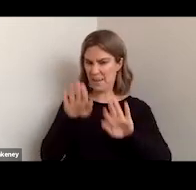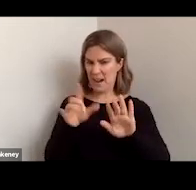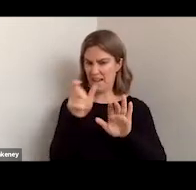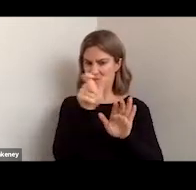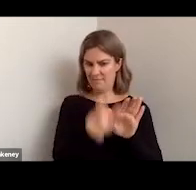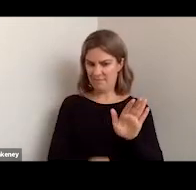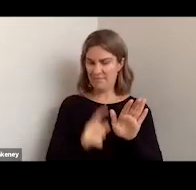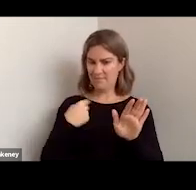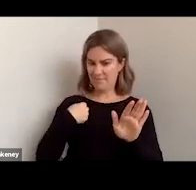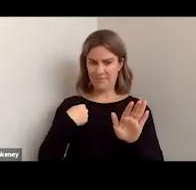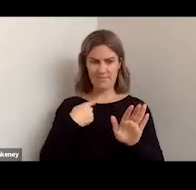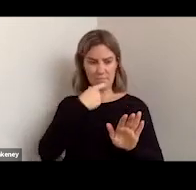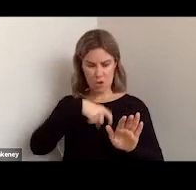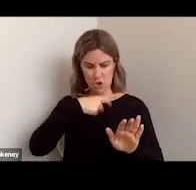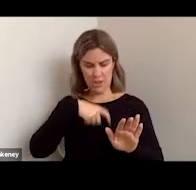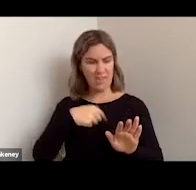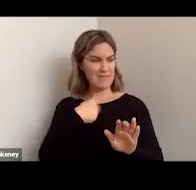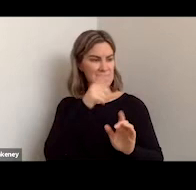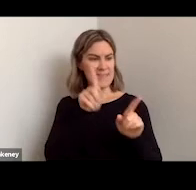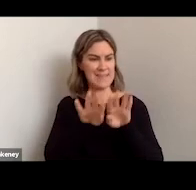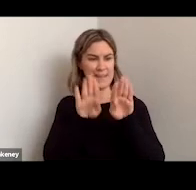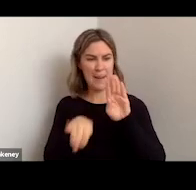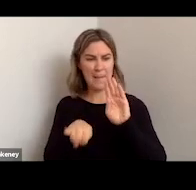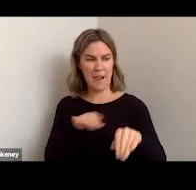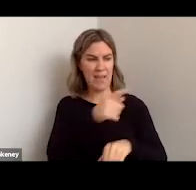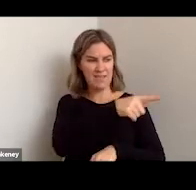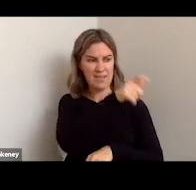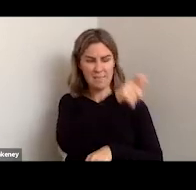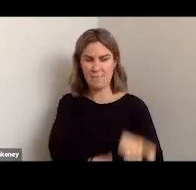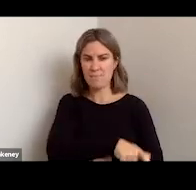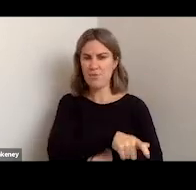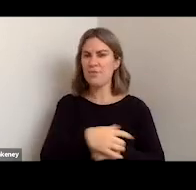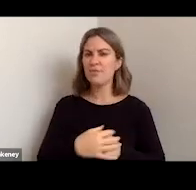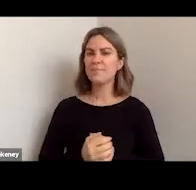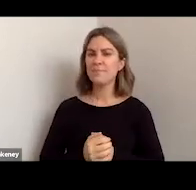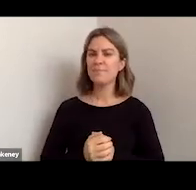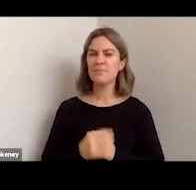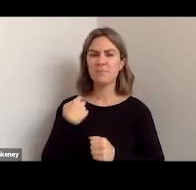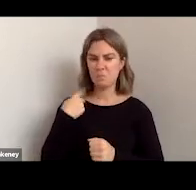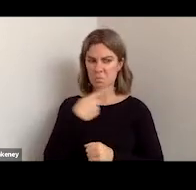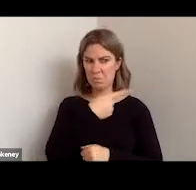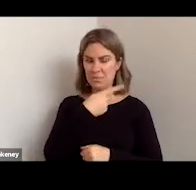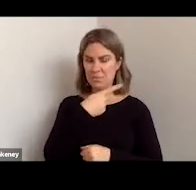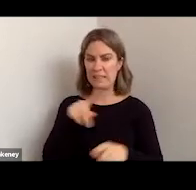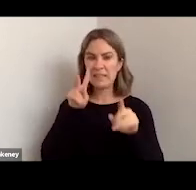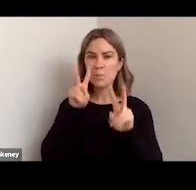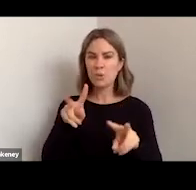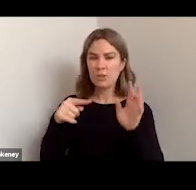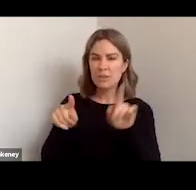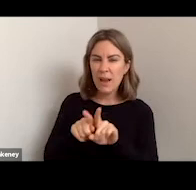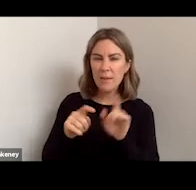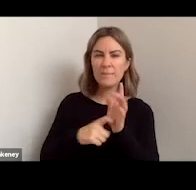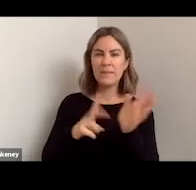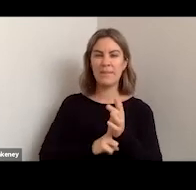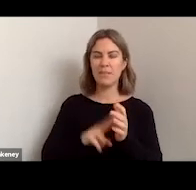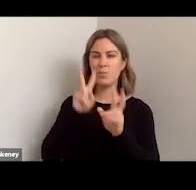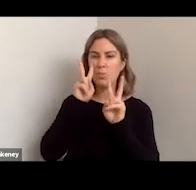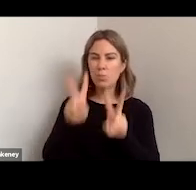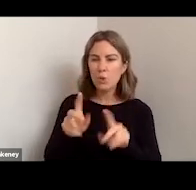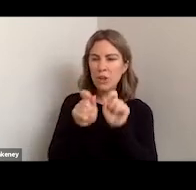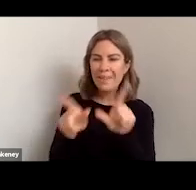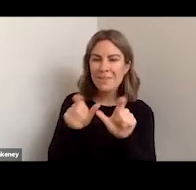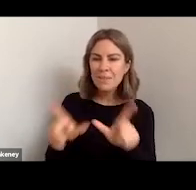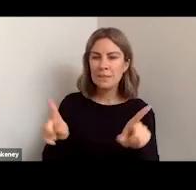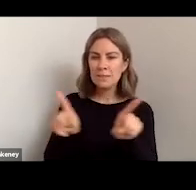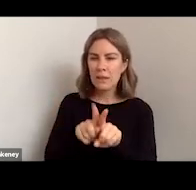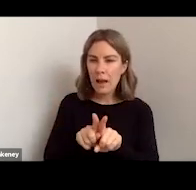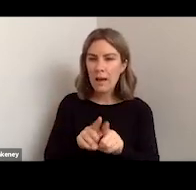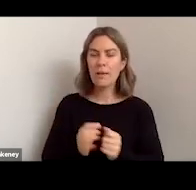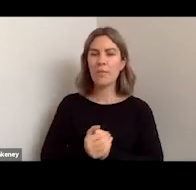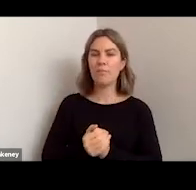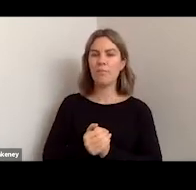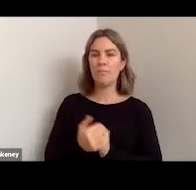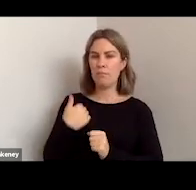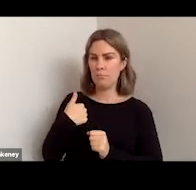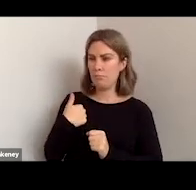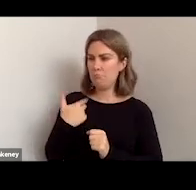the -- the key audience, the same